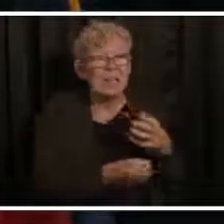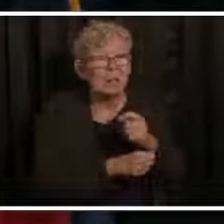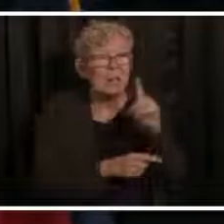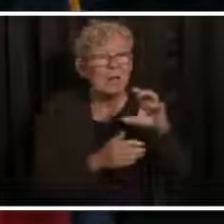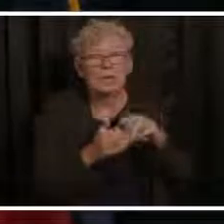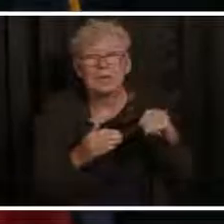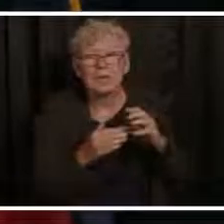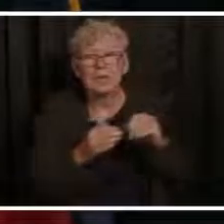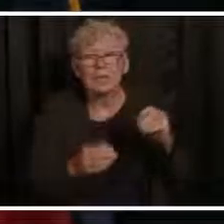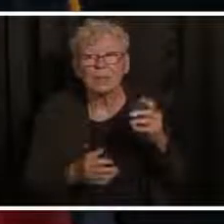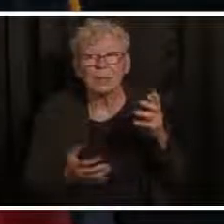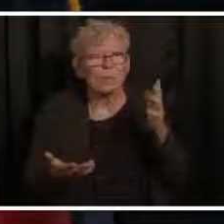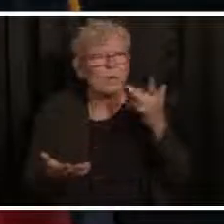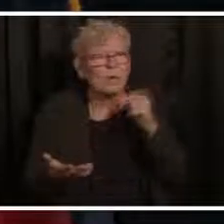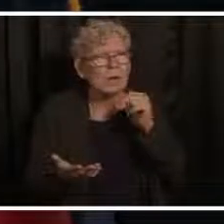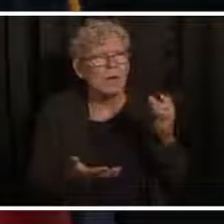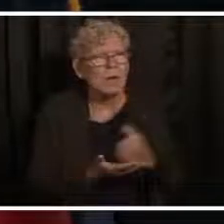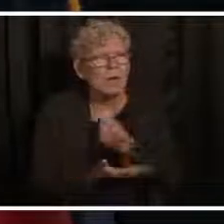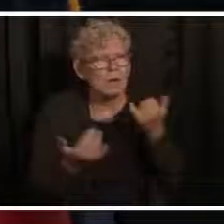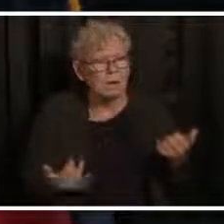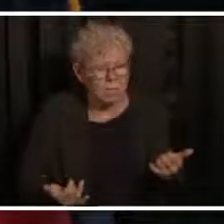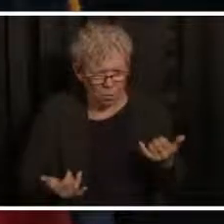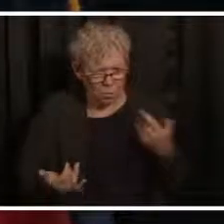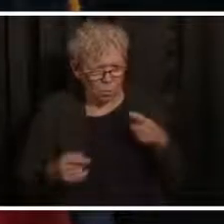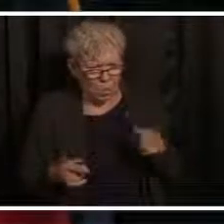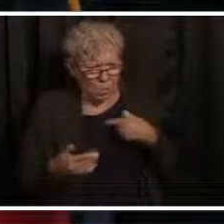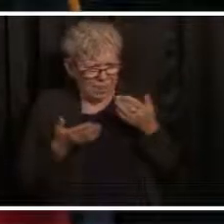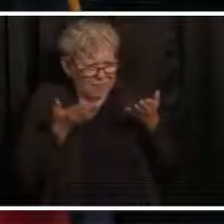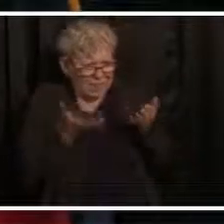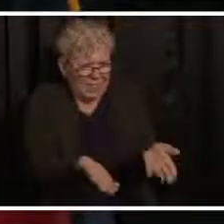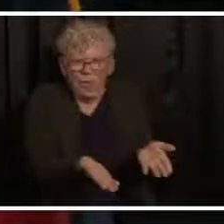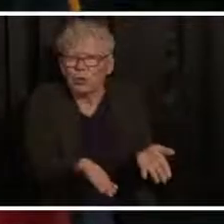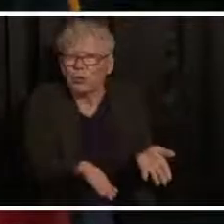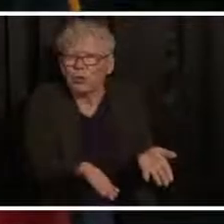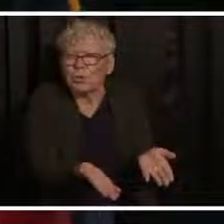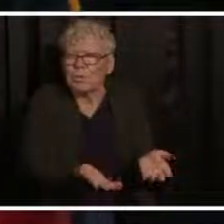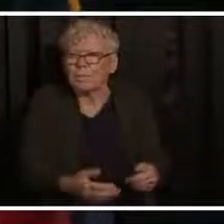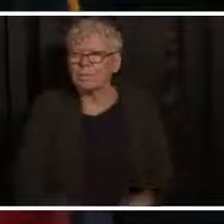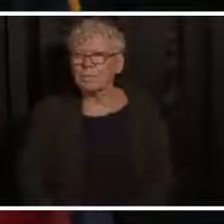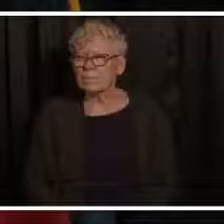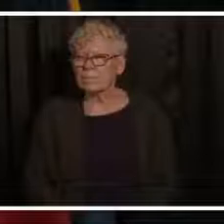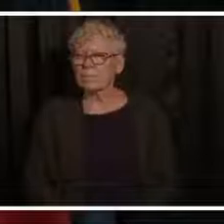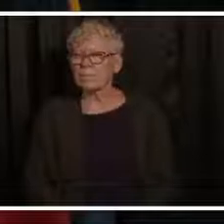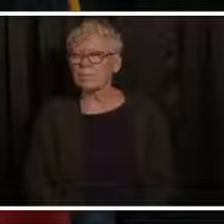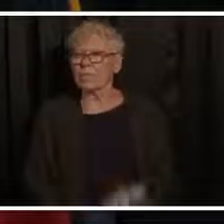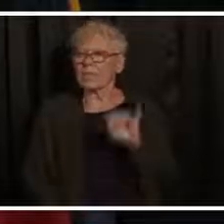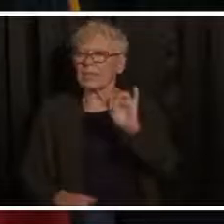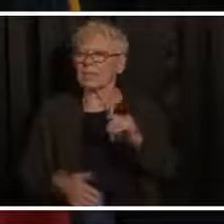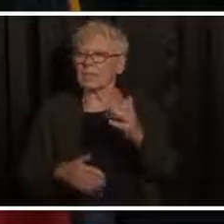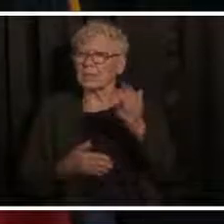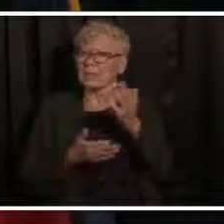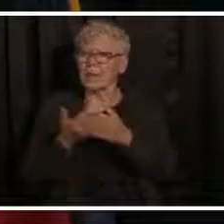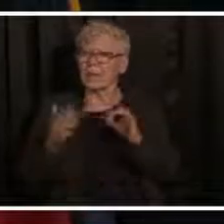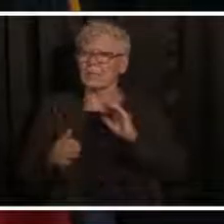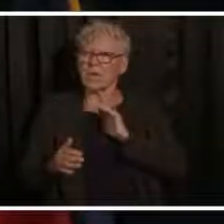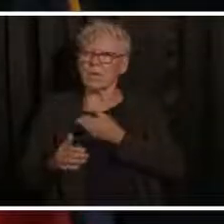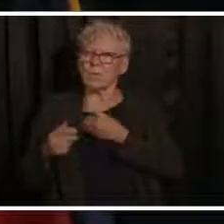point anyway, why not do it now and get 100 bucks? So, um yeah, you know, these are all part of Colorado's success and reaching